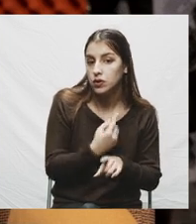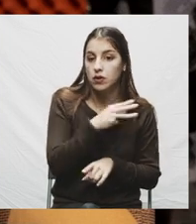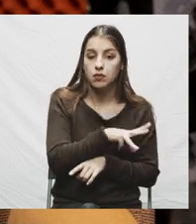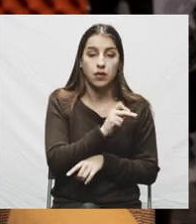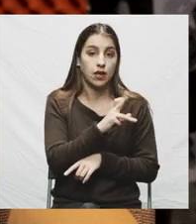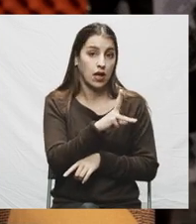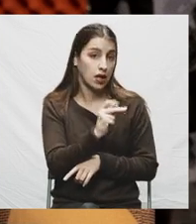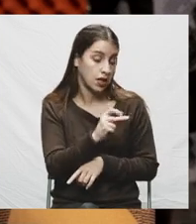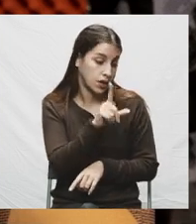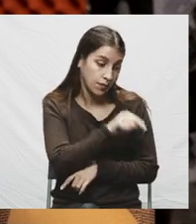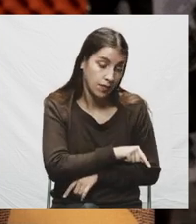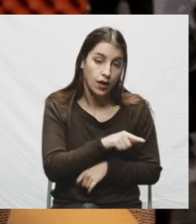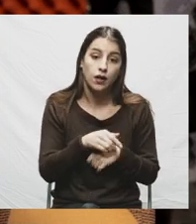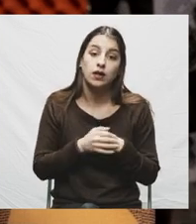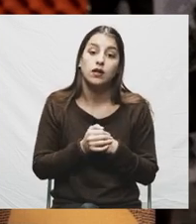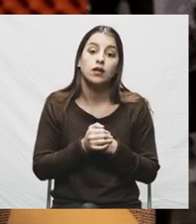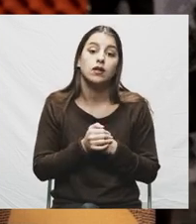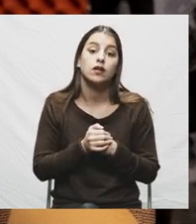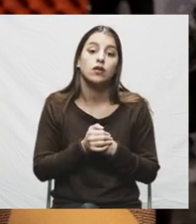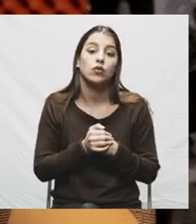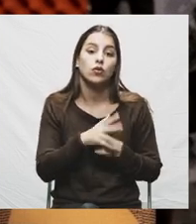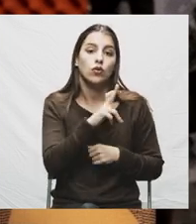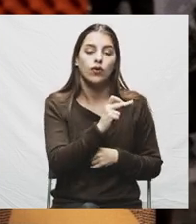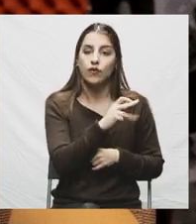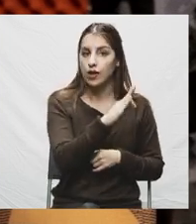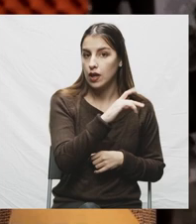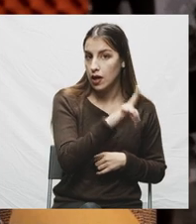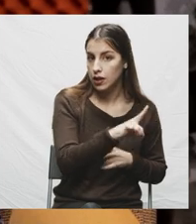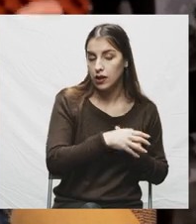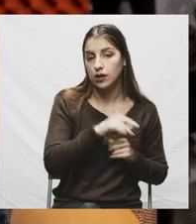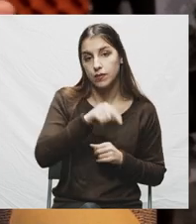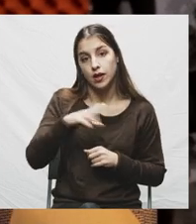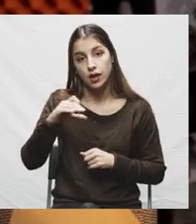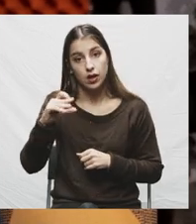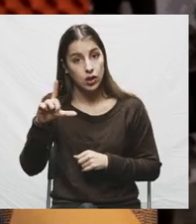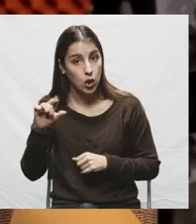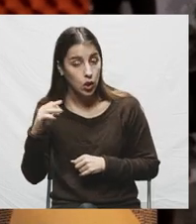Mariana in the same situation. — Also. And… Rafael and Carlota not really, they were coming